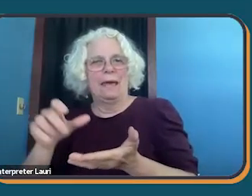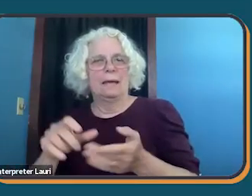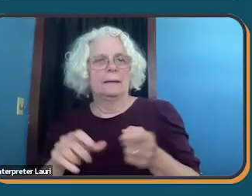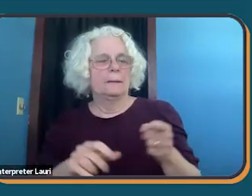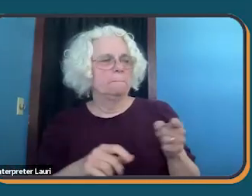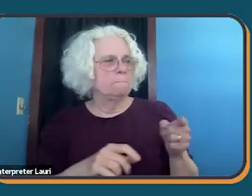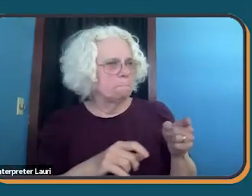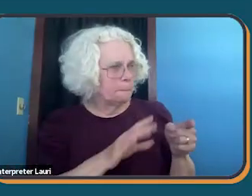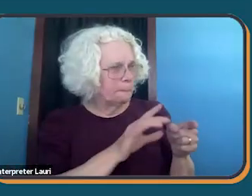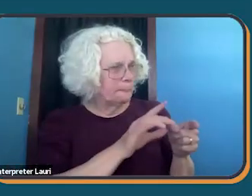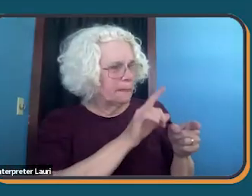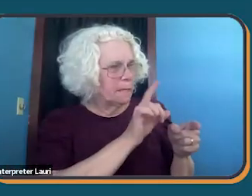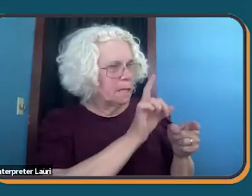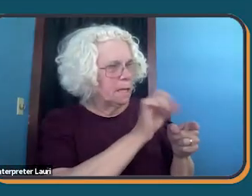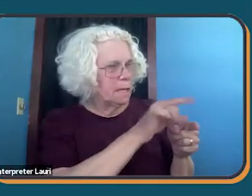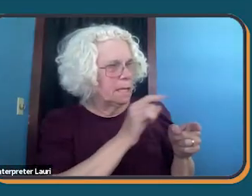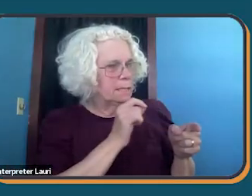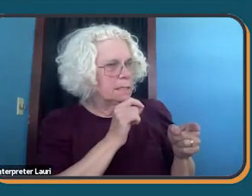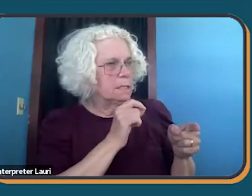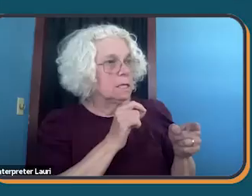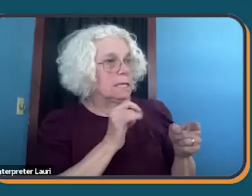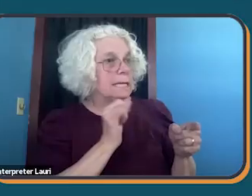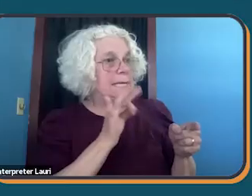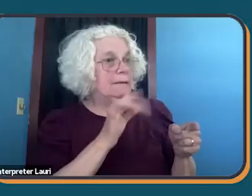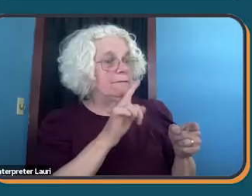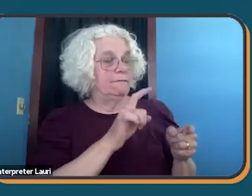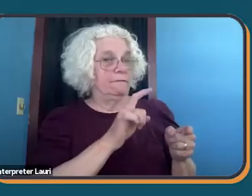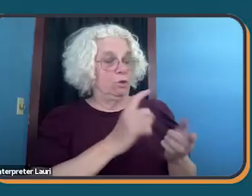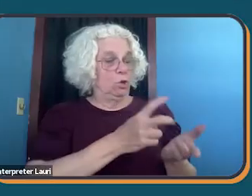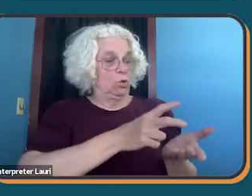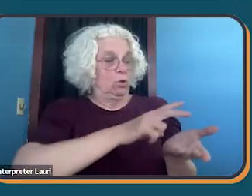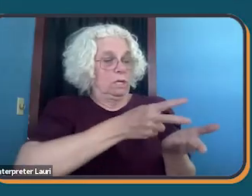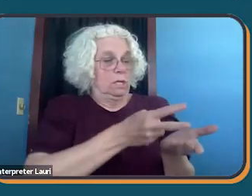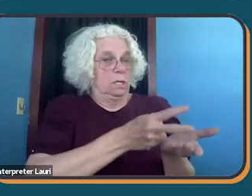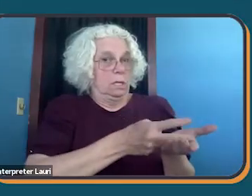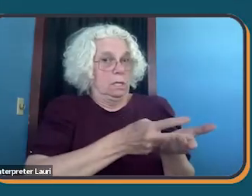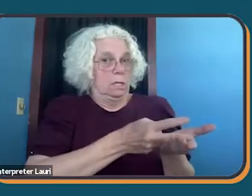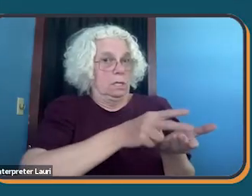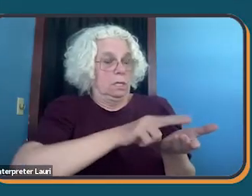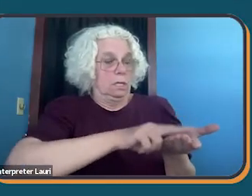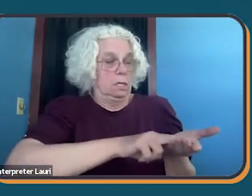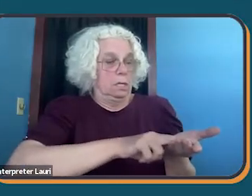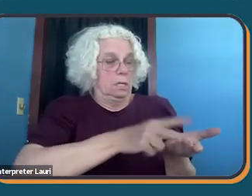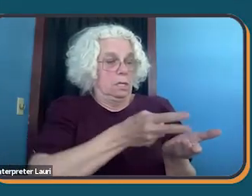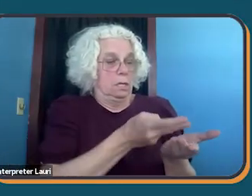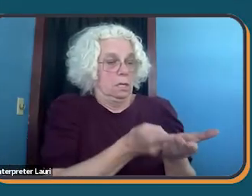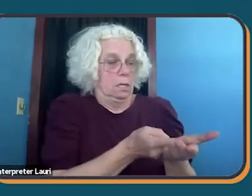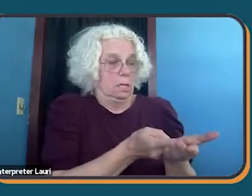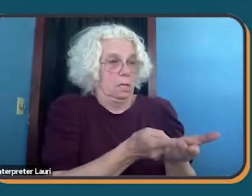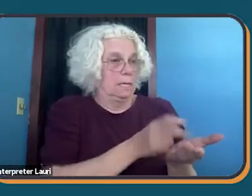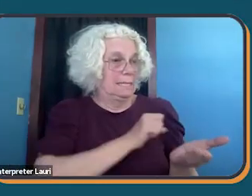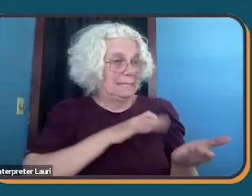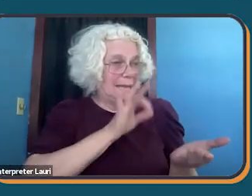where you need to change positions? Would you need staff to help you -- Latisha Brown: Yes -- that would be -- Brooke Cruz: -- with changing, moving your legs?